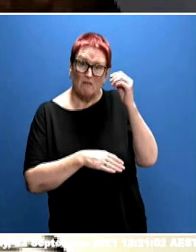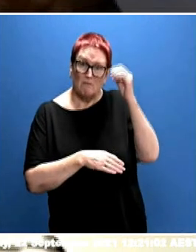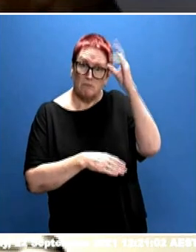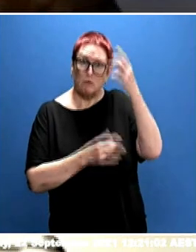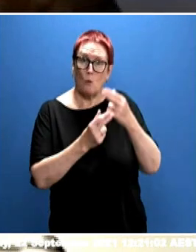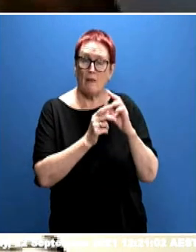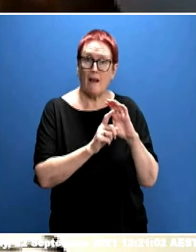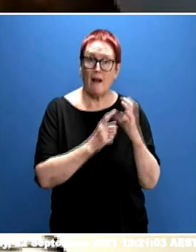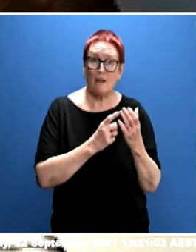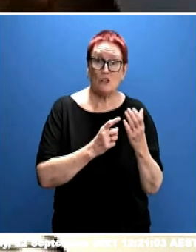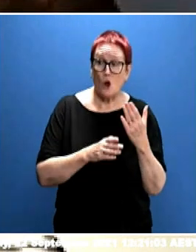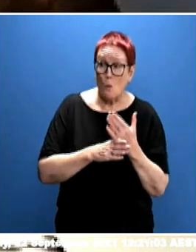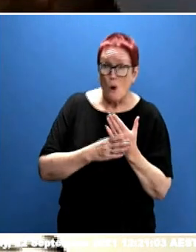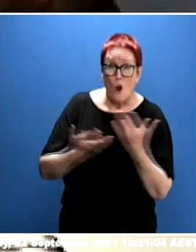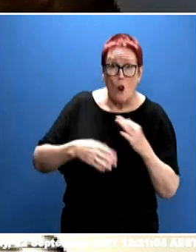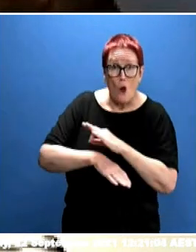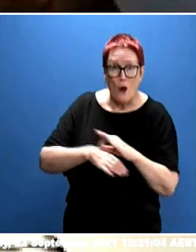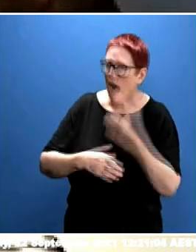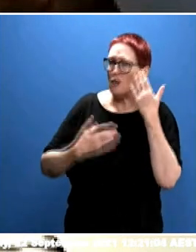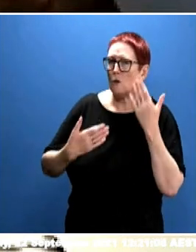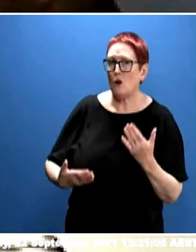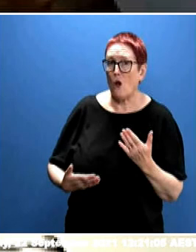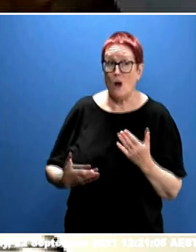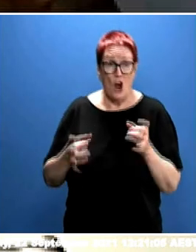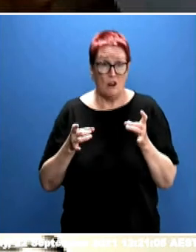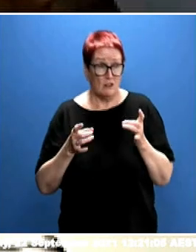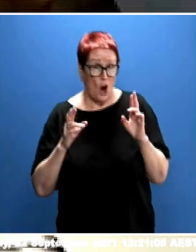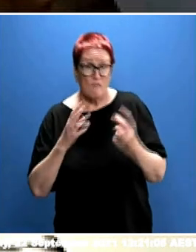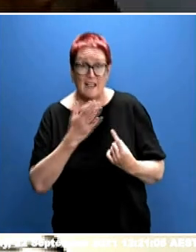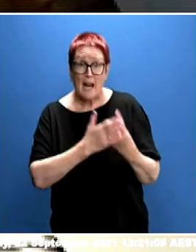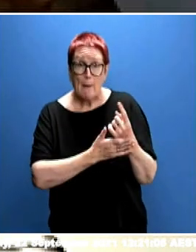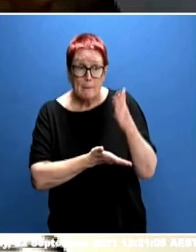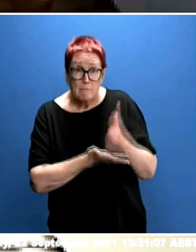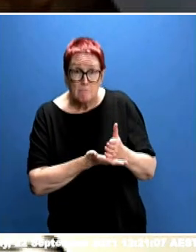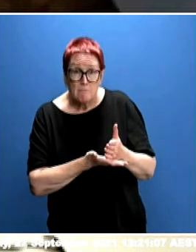but I think that was a bit of a good start and hopefully it has been implemented but unfortunately, sorry, I'm not sure.